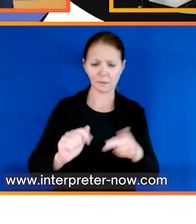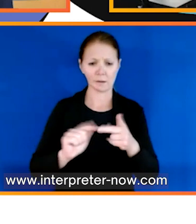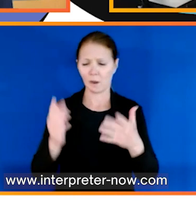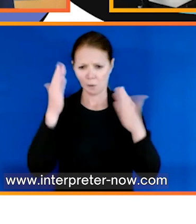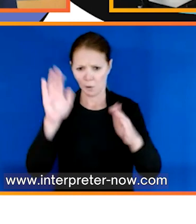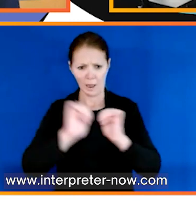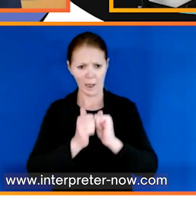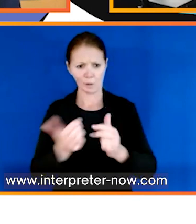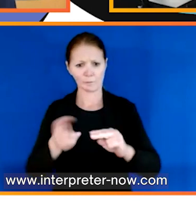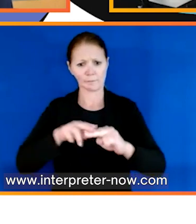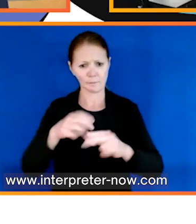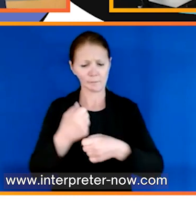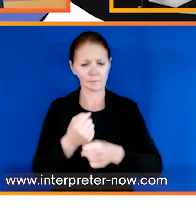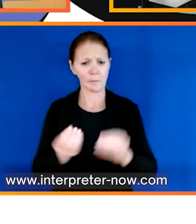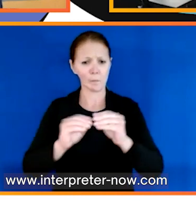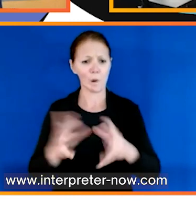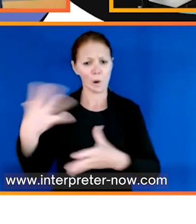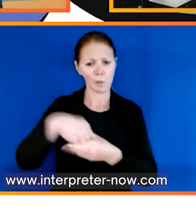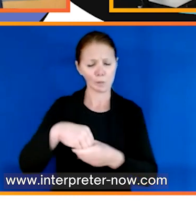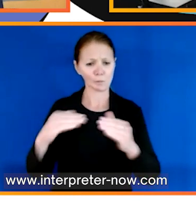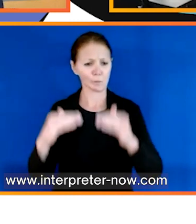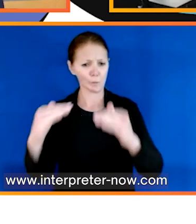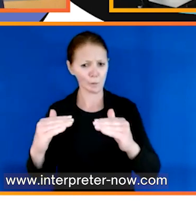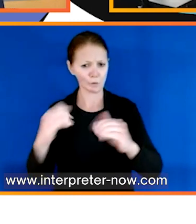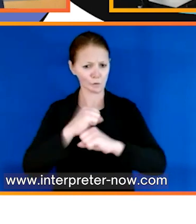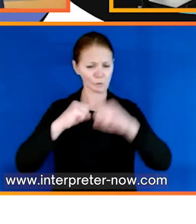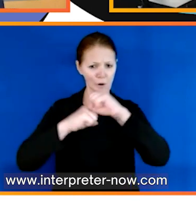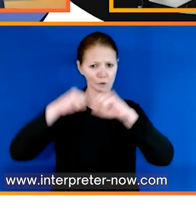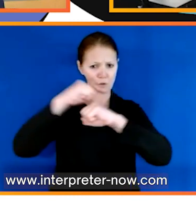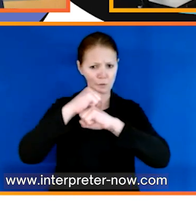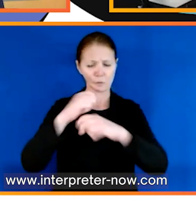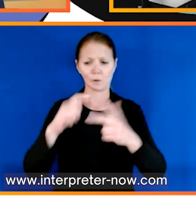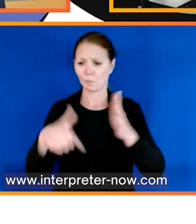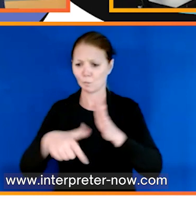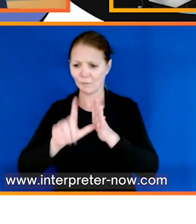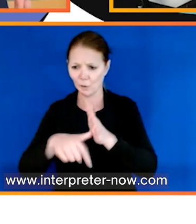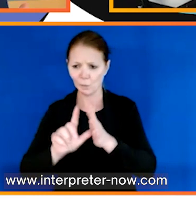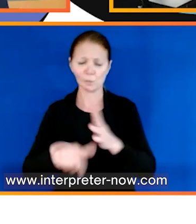and compensation, and so on.